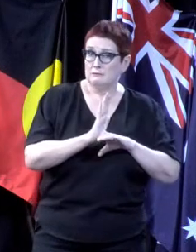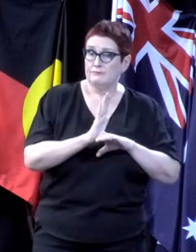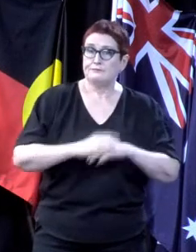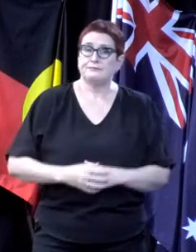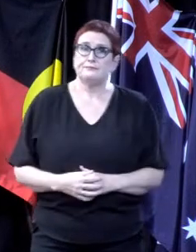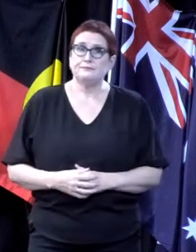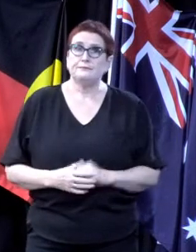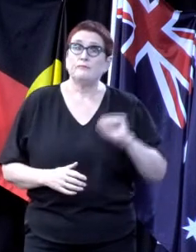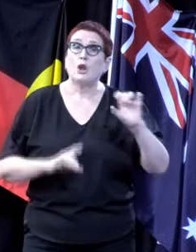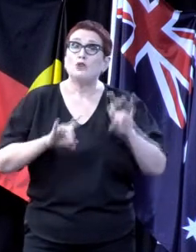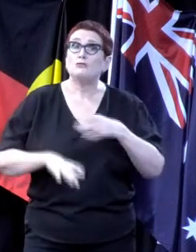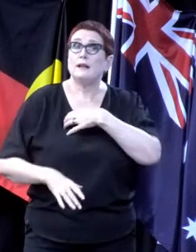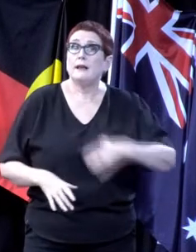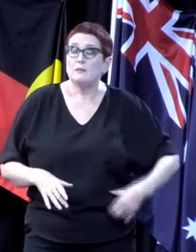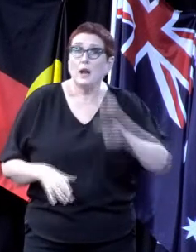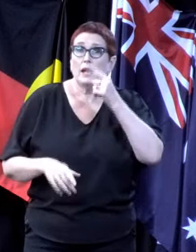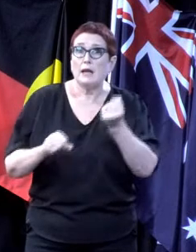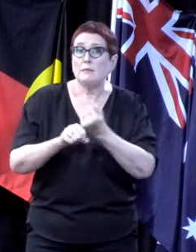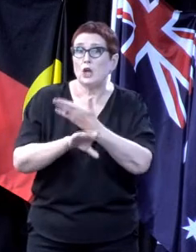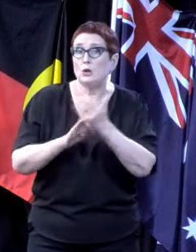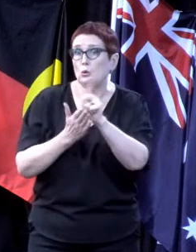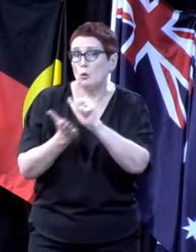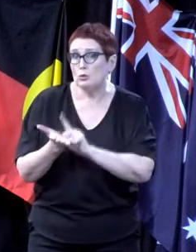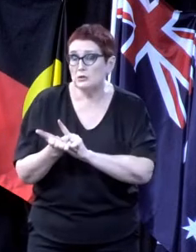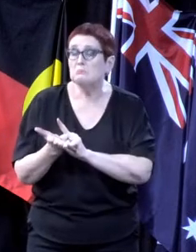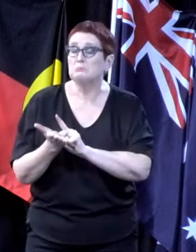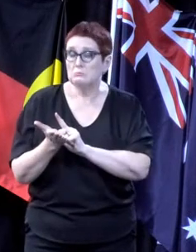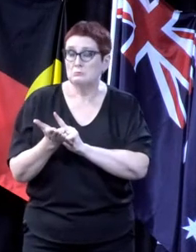the Commonwealth can legislate and, indeed, under the obligations